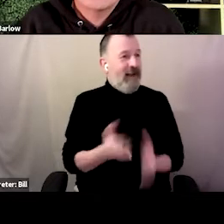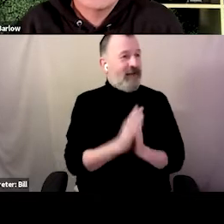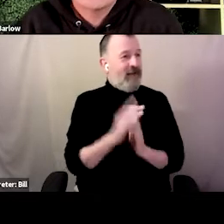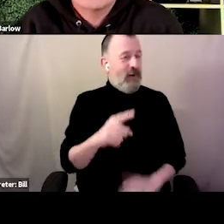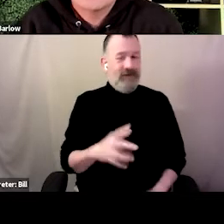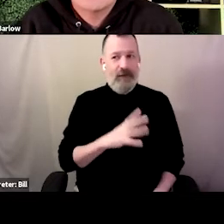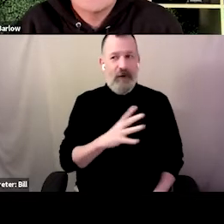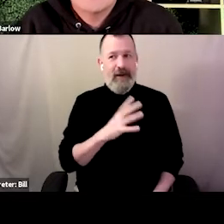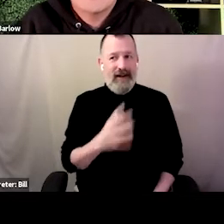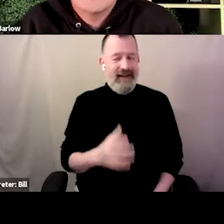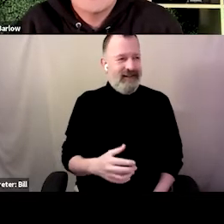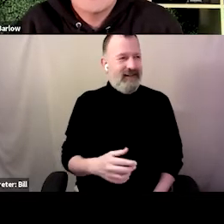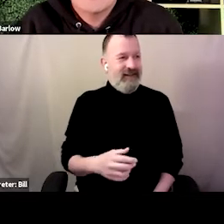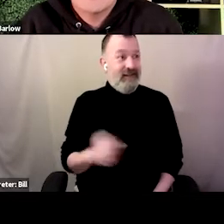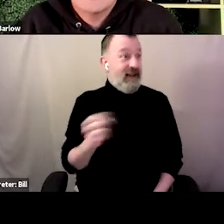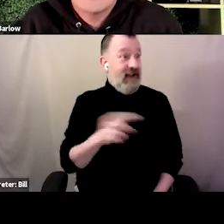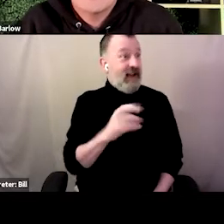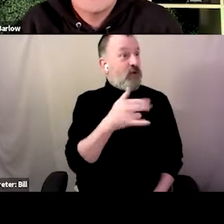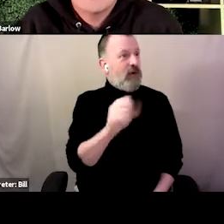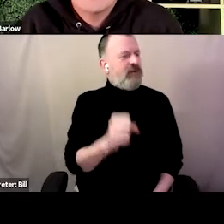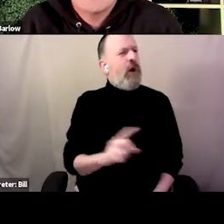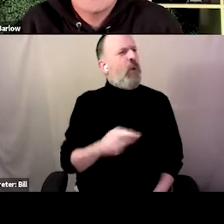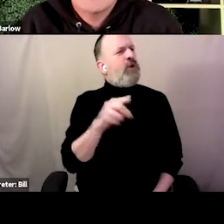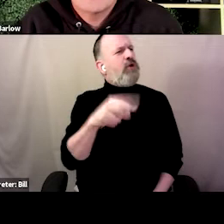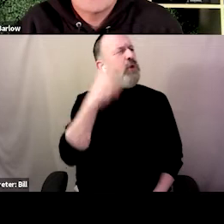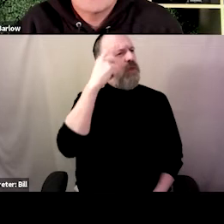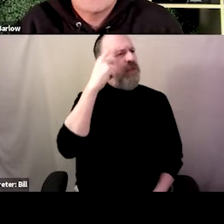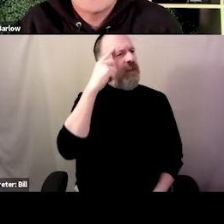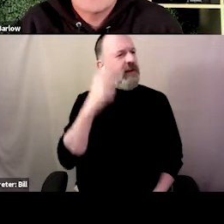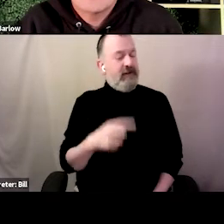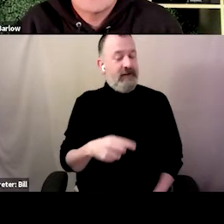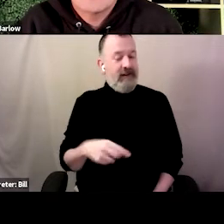before. And that is where, in your opinion, do you think this is this is all heading in terms of